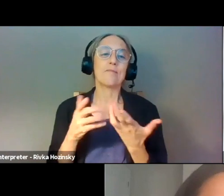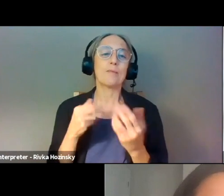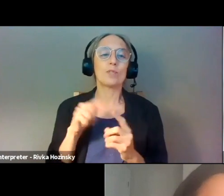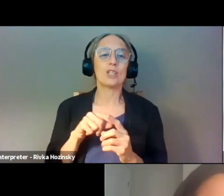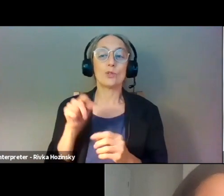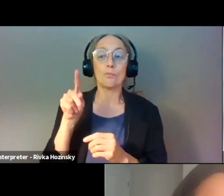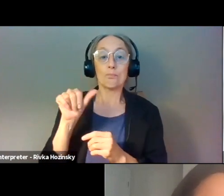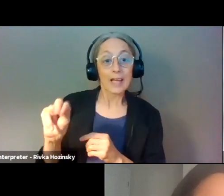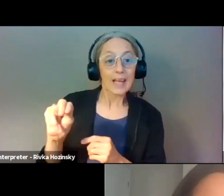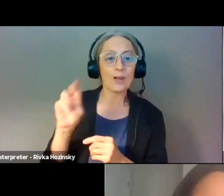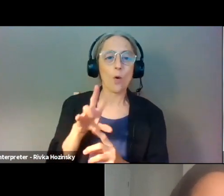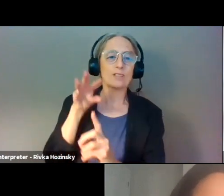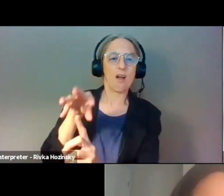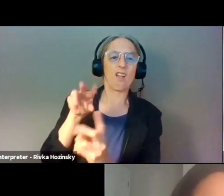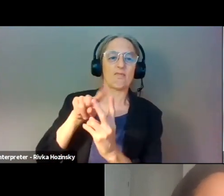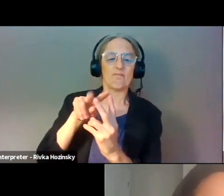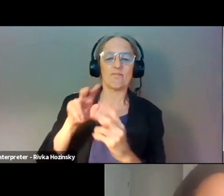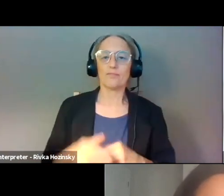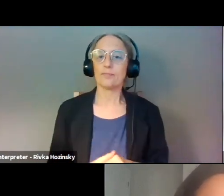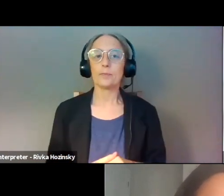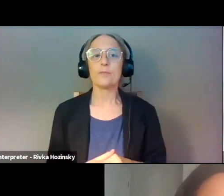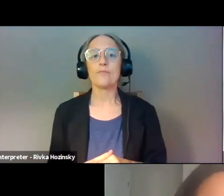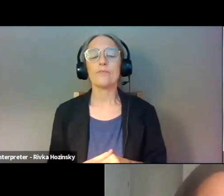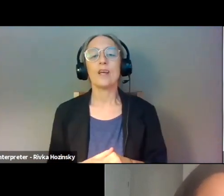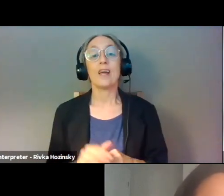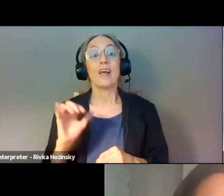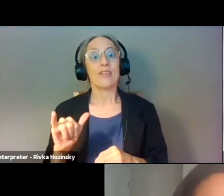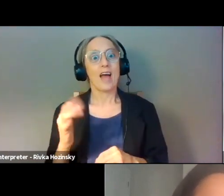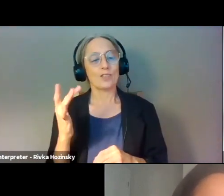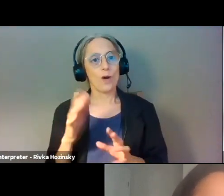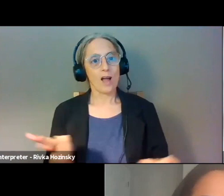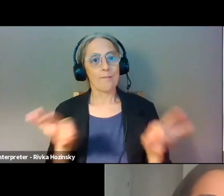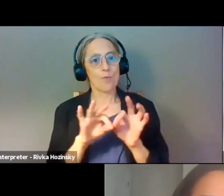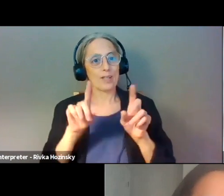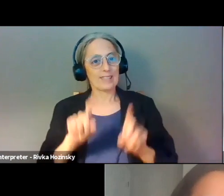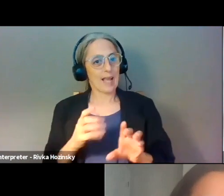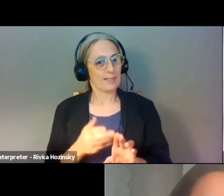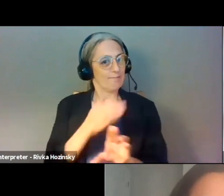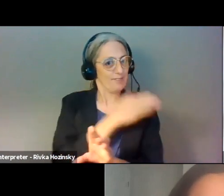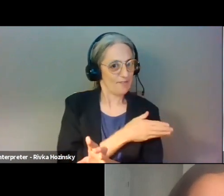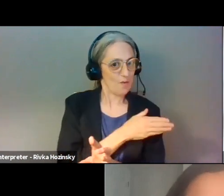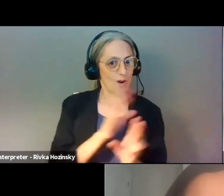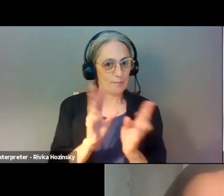And that's where the test runs that Brittany mentioned really come into play. And knowing that